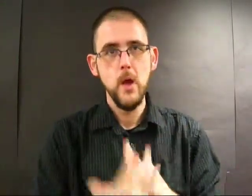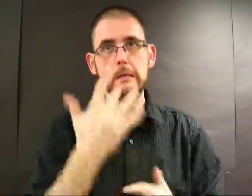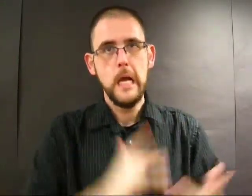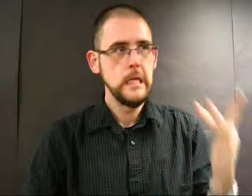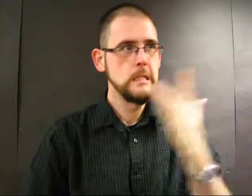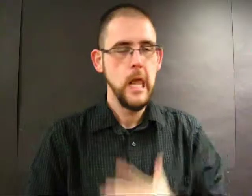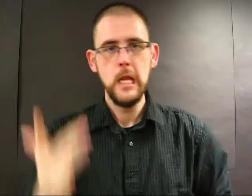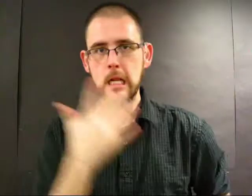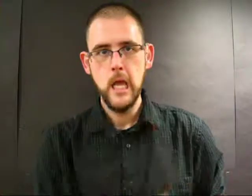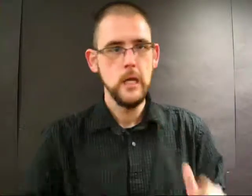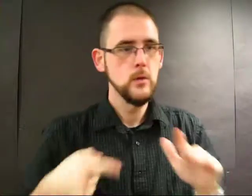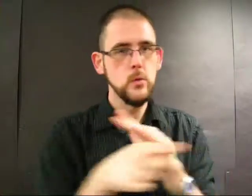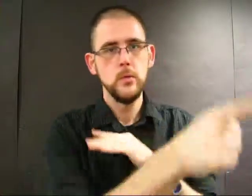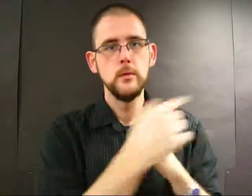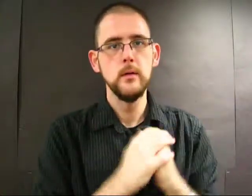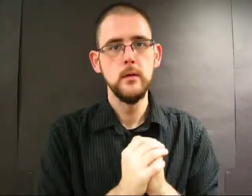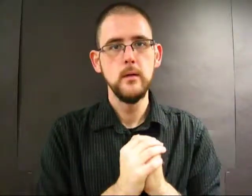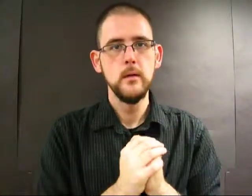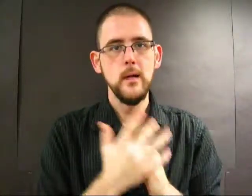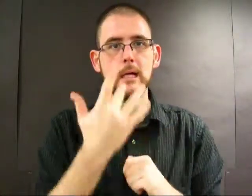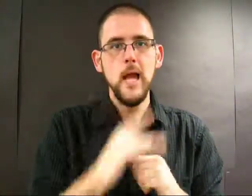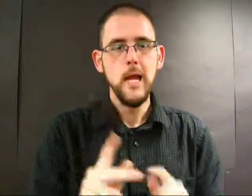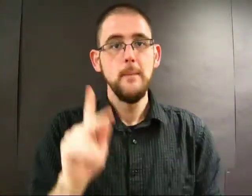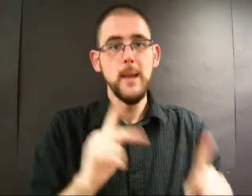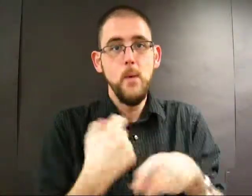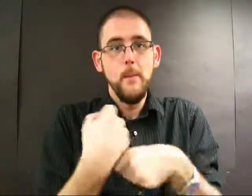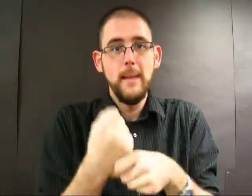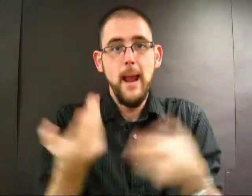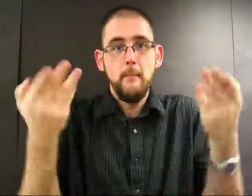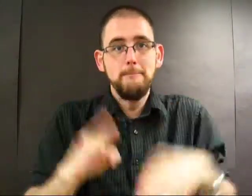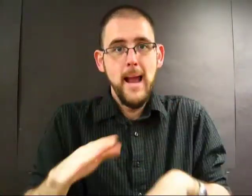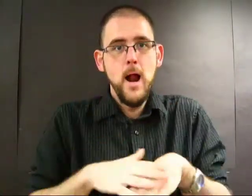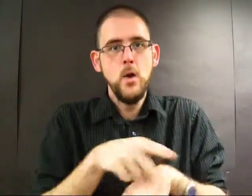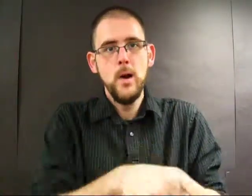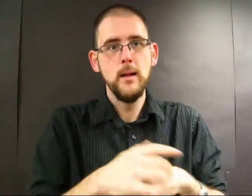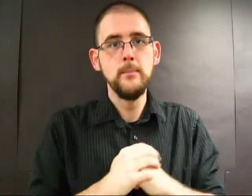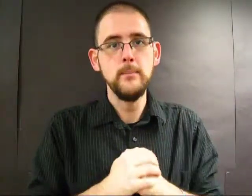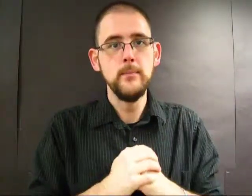He's very lucky, and people bet on his odds of surviving.